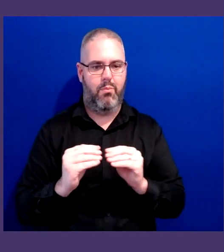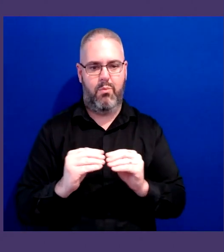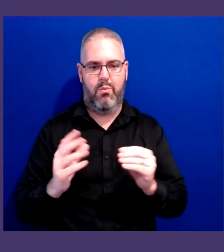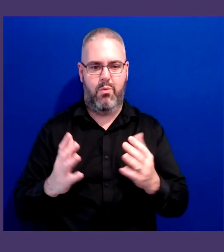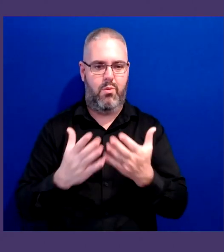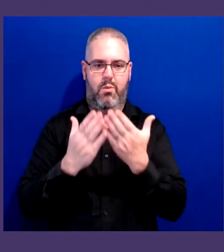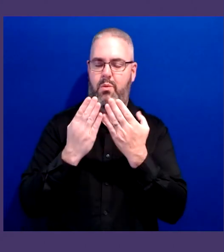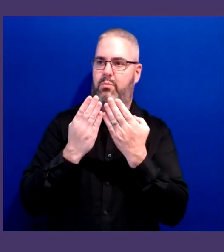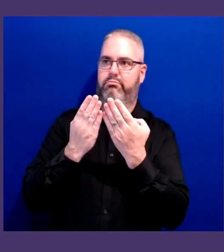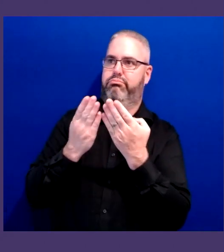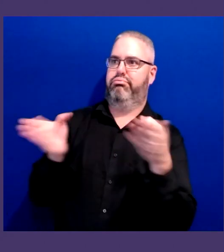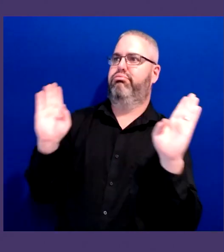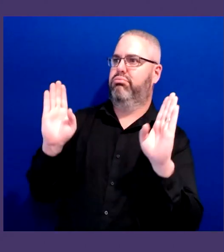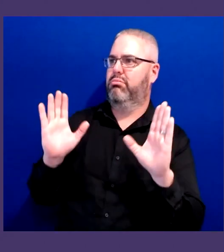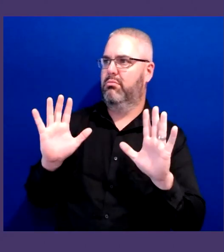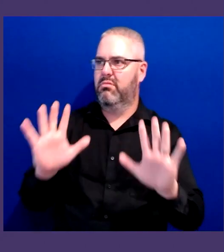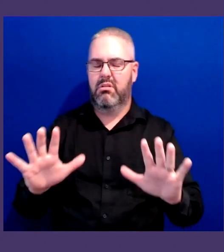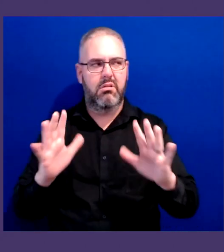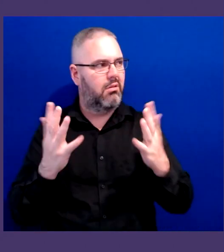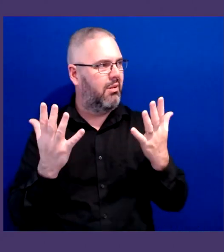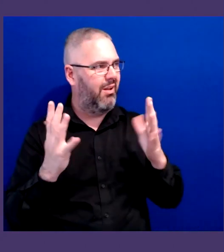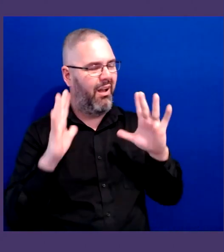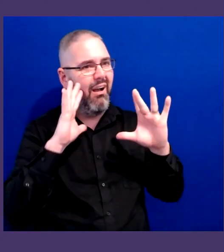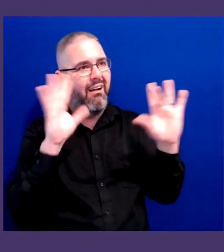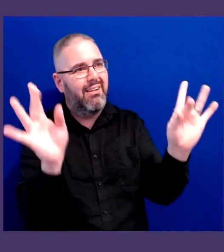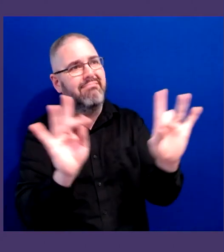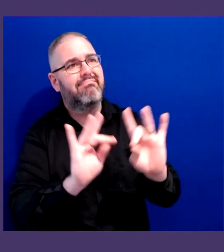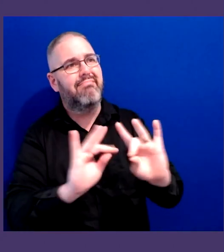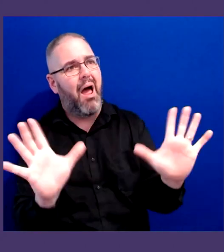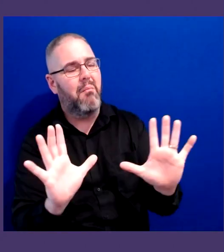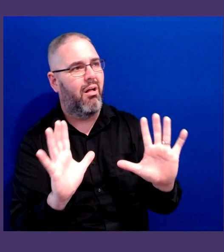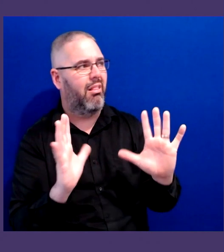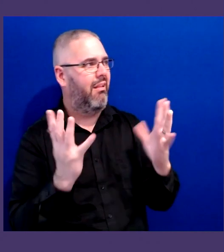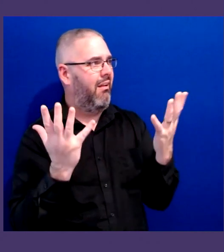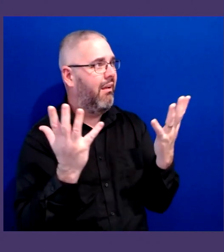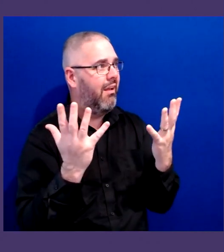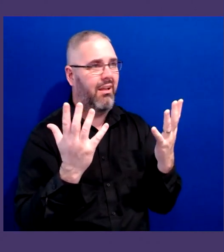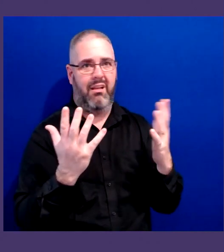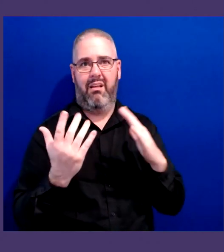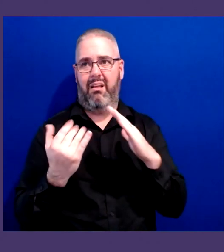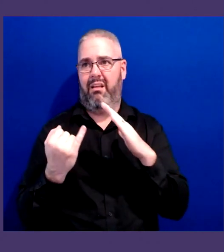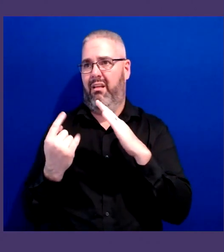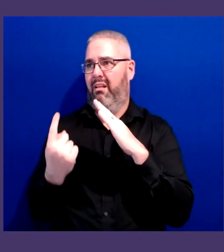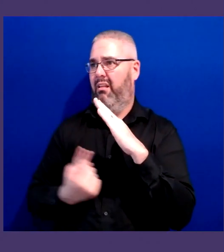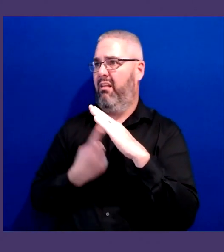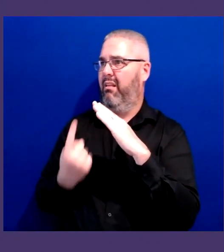"Oh no, it's so terrible because we feel so isolated. We can't leave our homes."